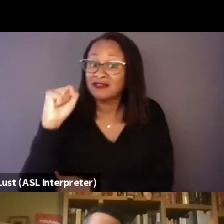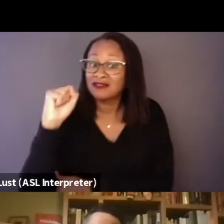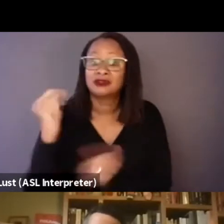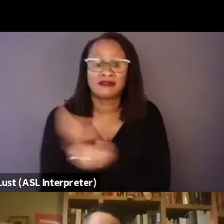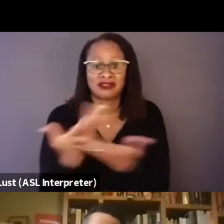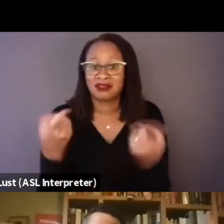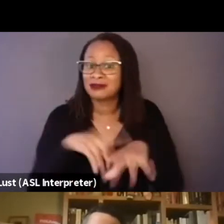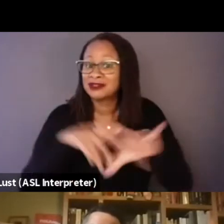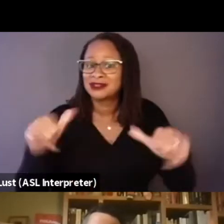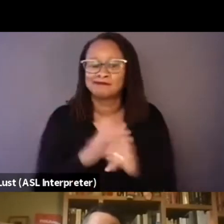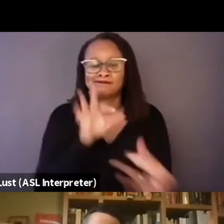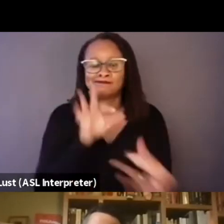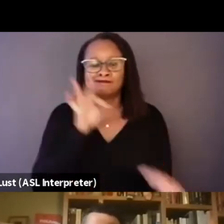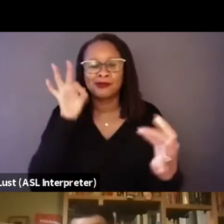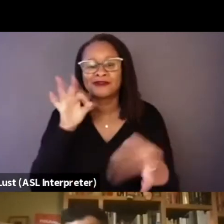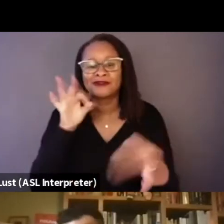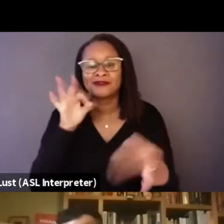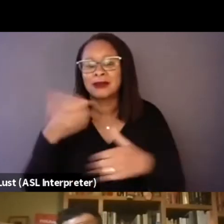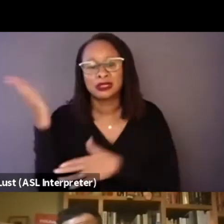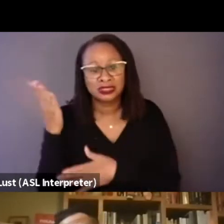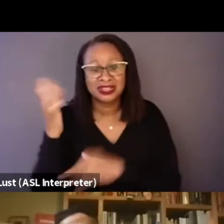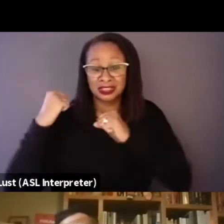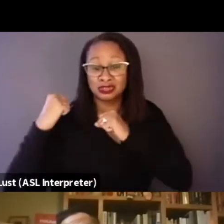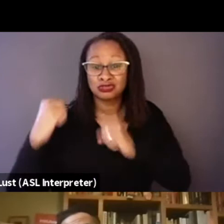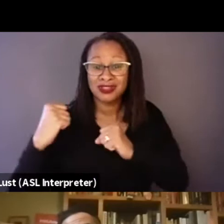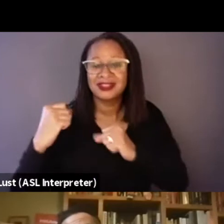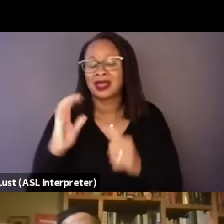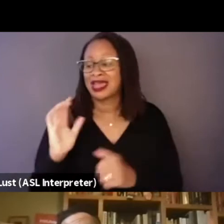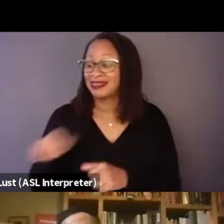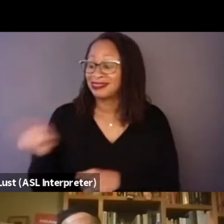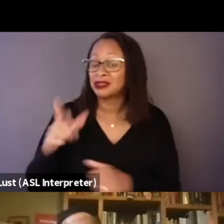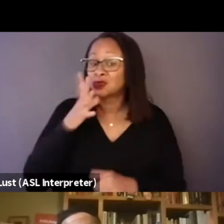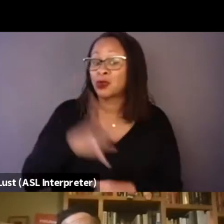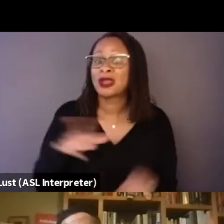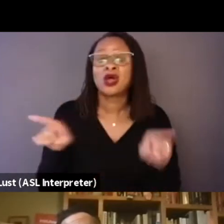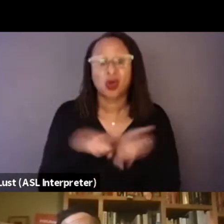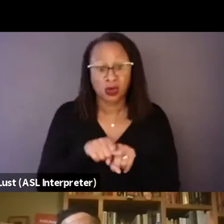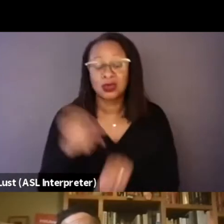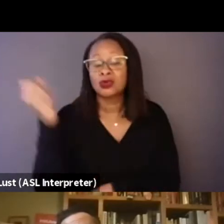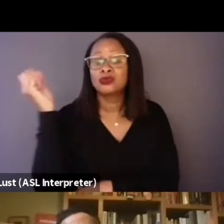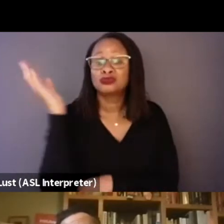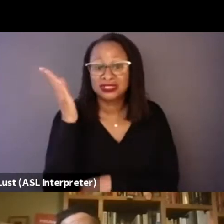to present this strength and these women, but also present this peculiar history